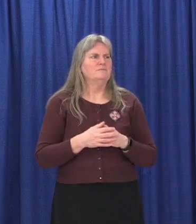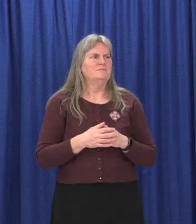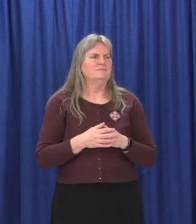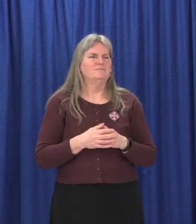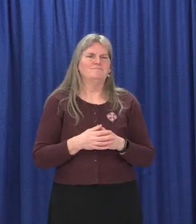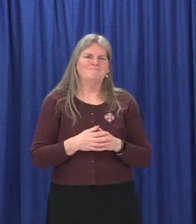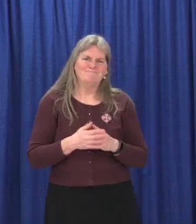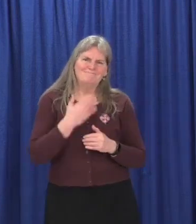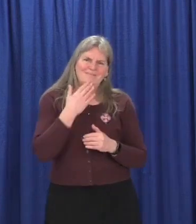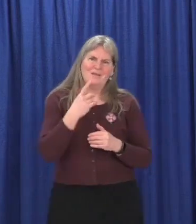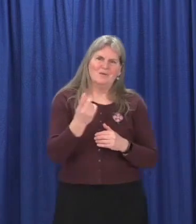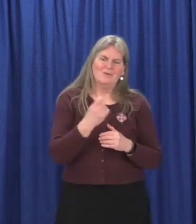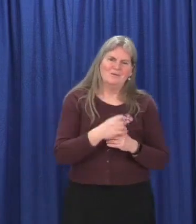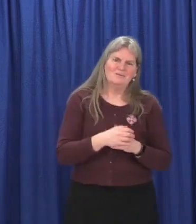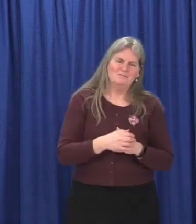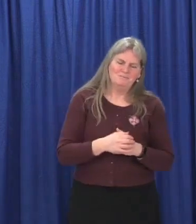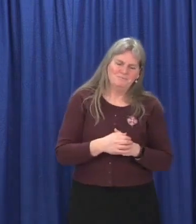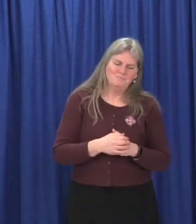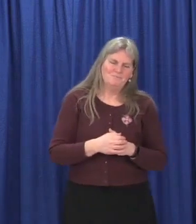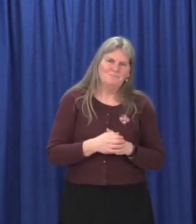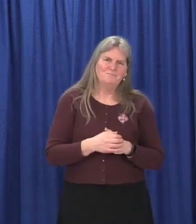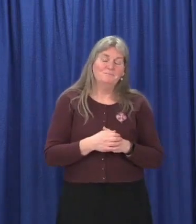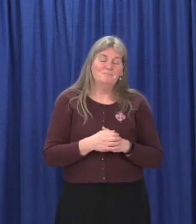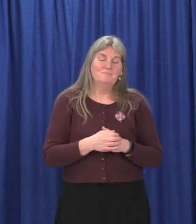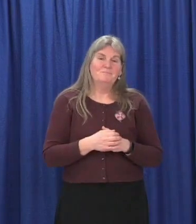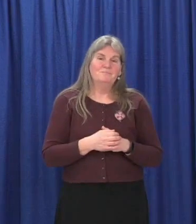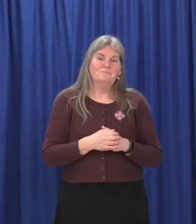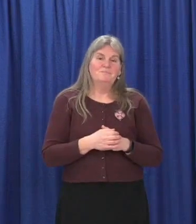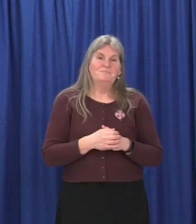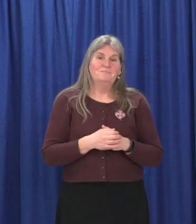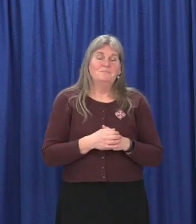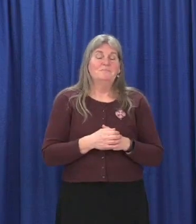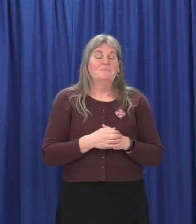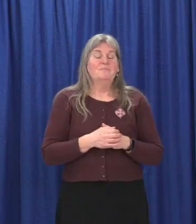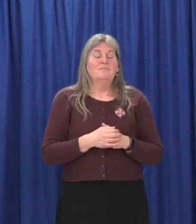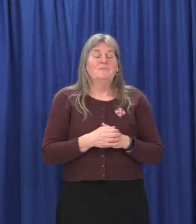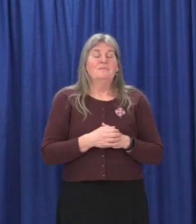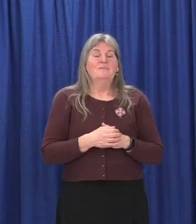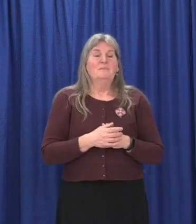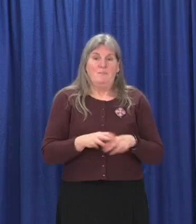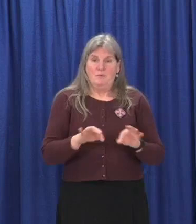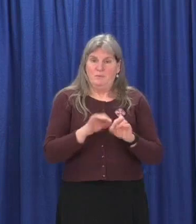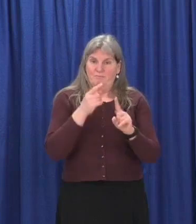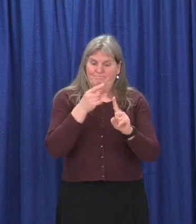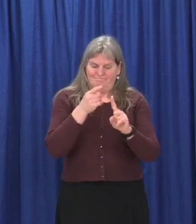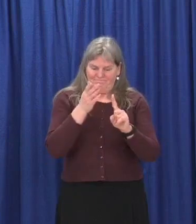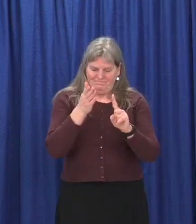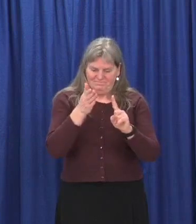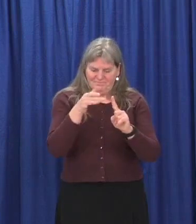Thanks for this question, Jackie. I think this is actually a very important point, when we have restrictions that